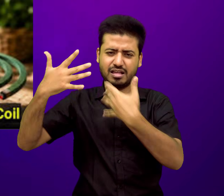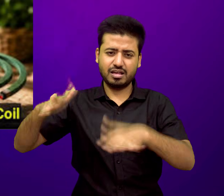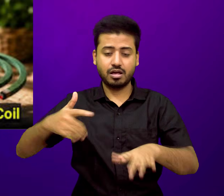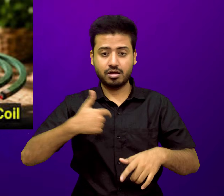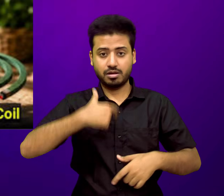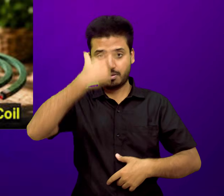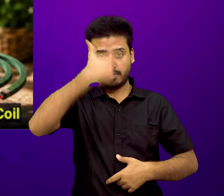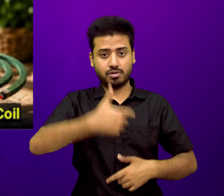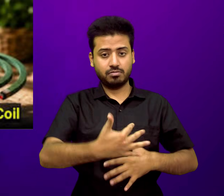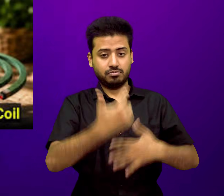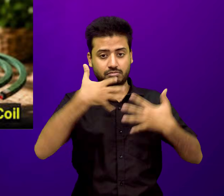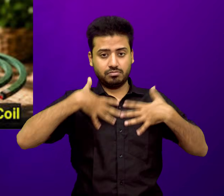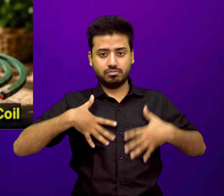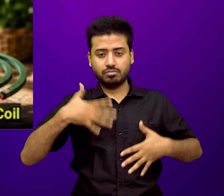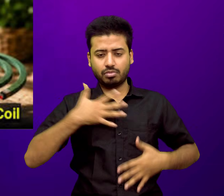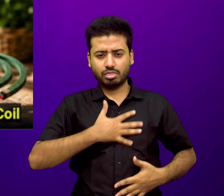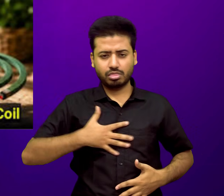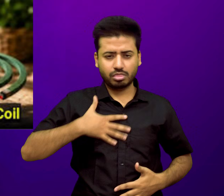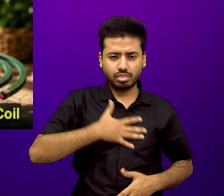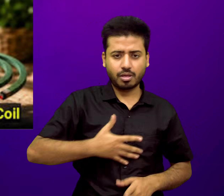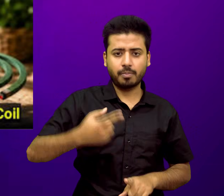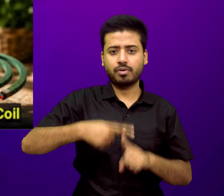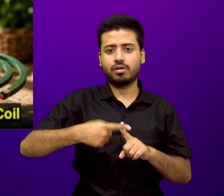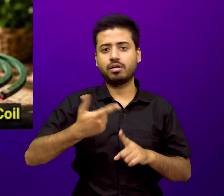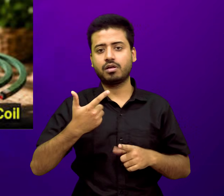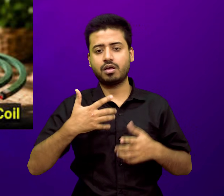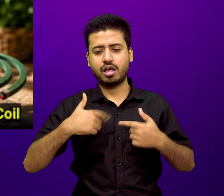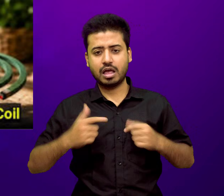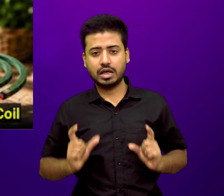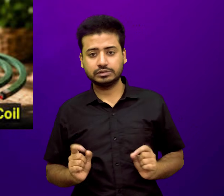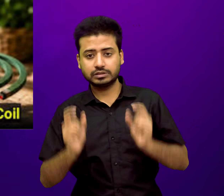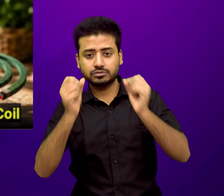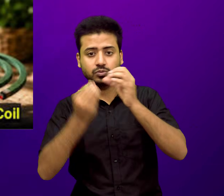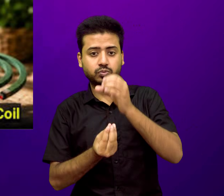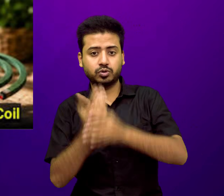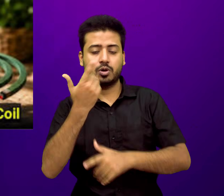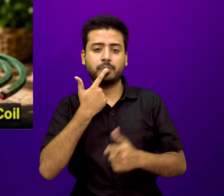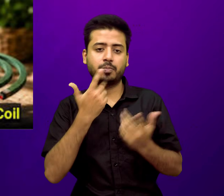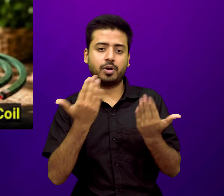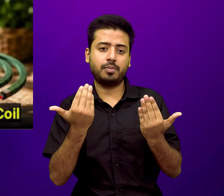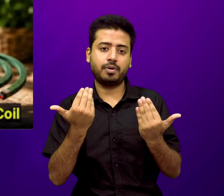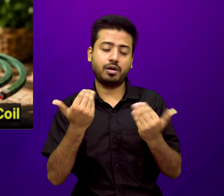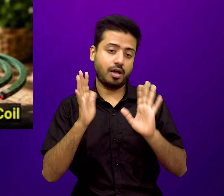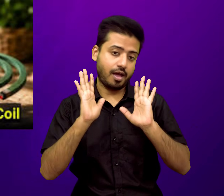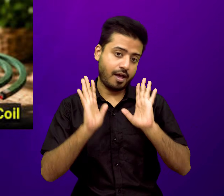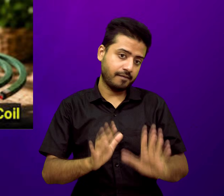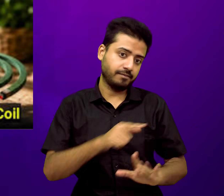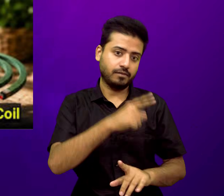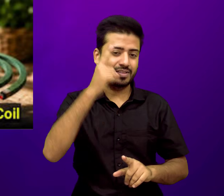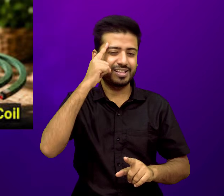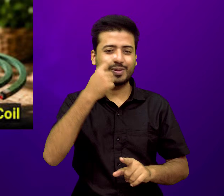where mosquito-born illnesses like denge, malaria, and Zika virus are genuine threats. We light them